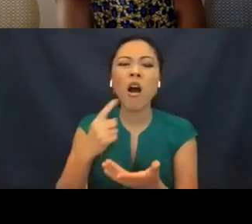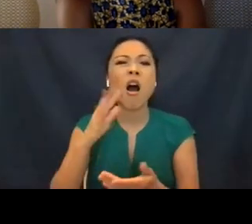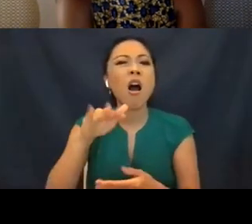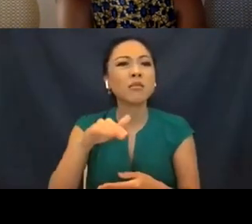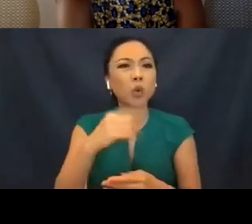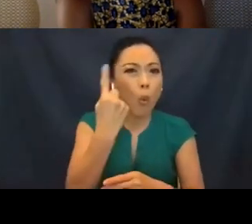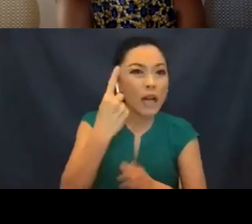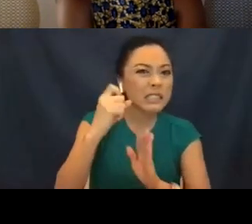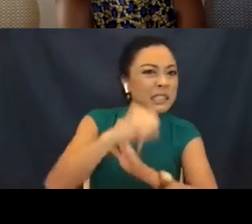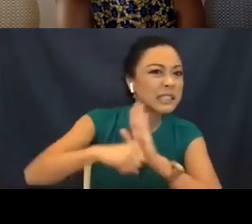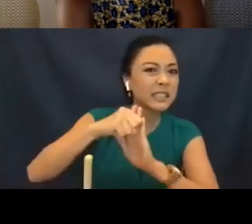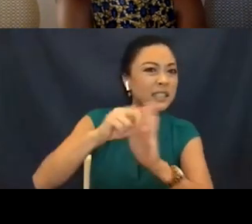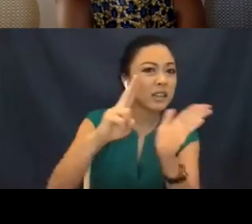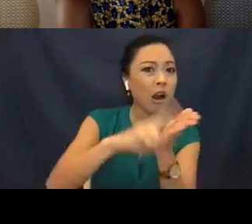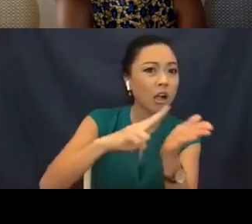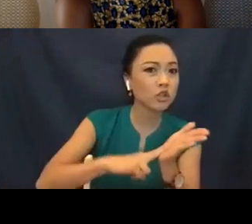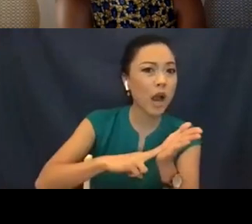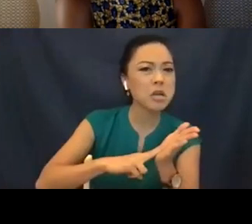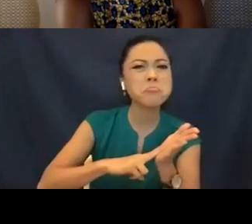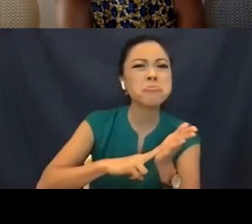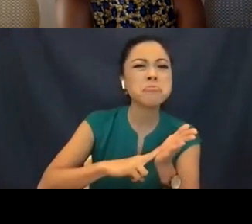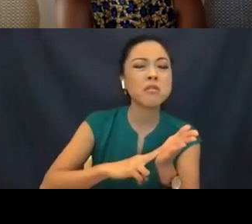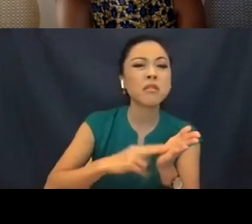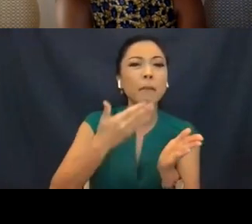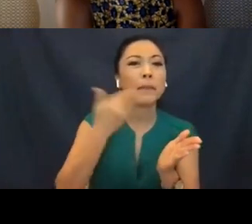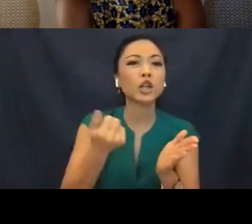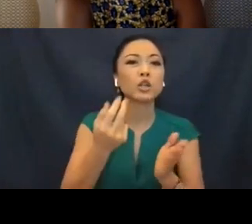make it a two-part engagement. I'm going to do this virtual part right